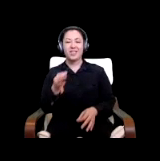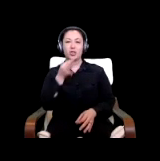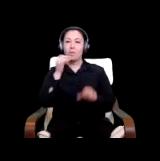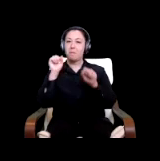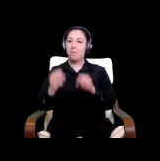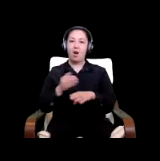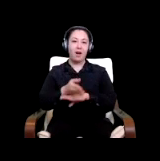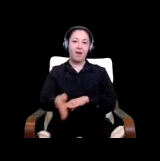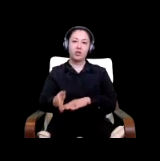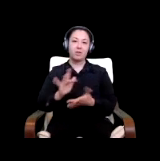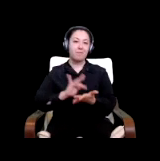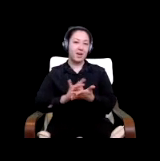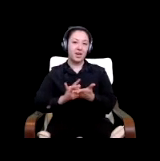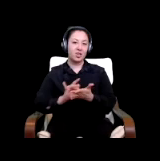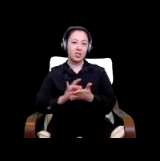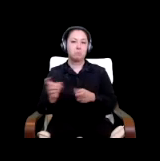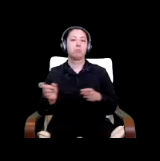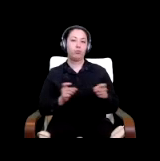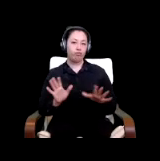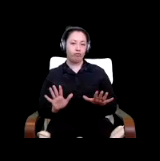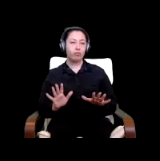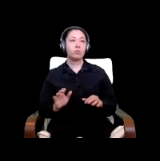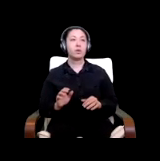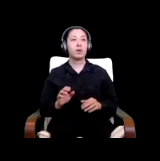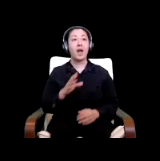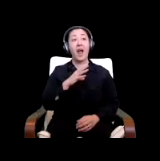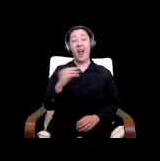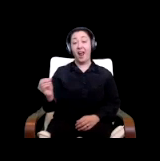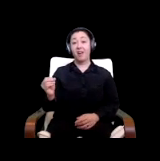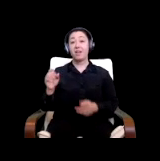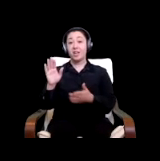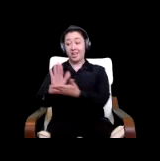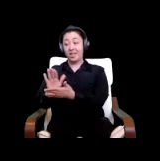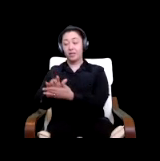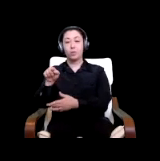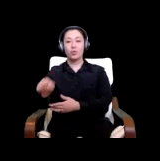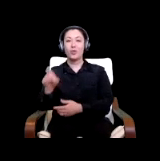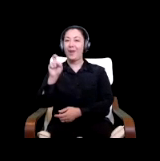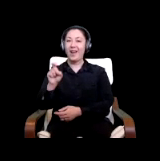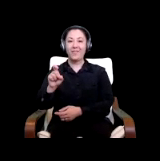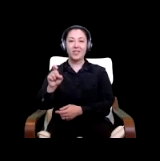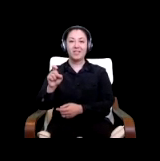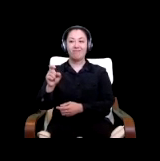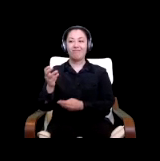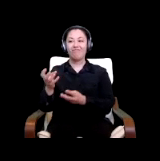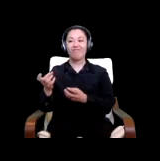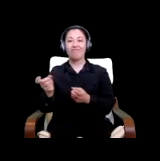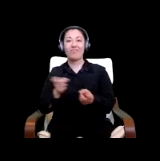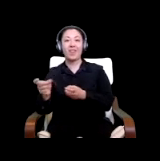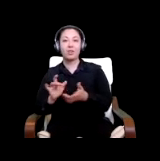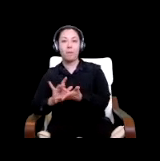It is important for educational professionals even if they are not the ones directly managing